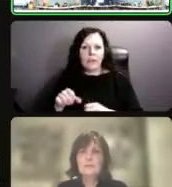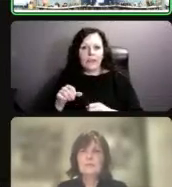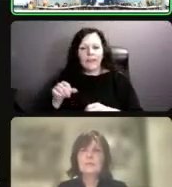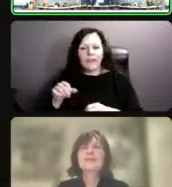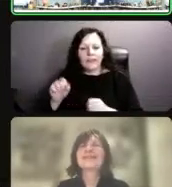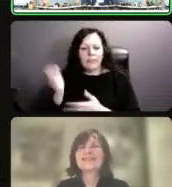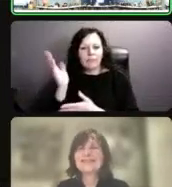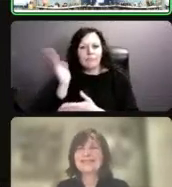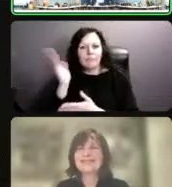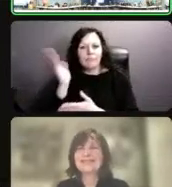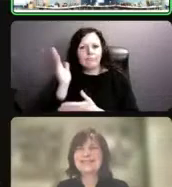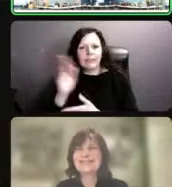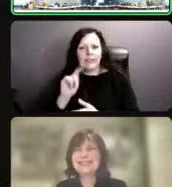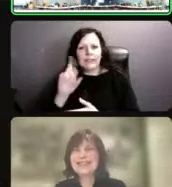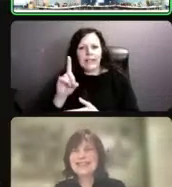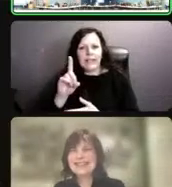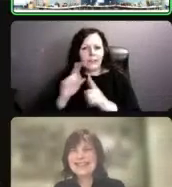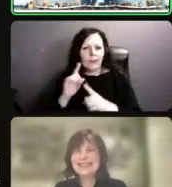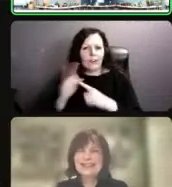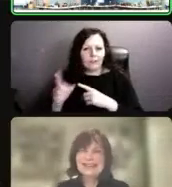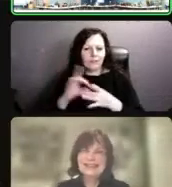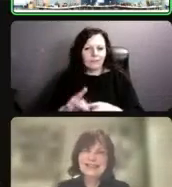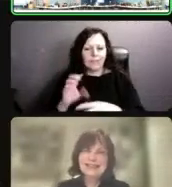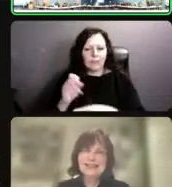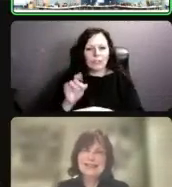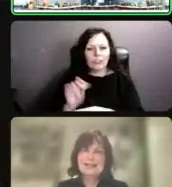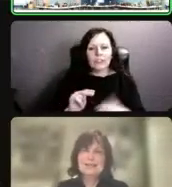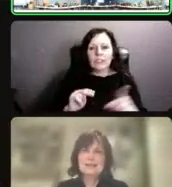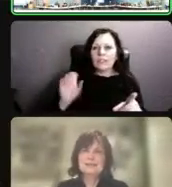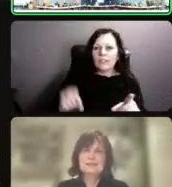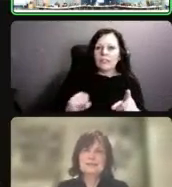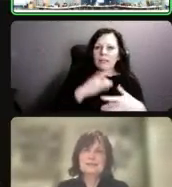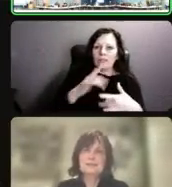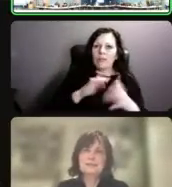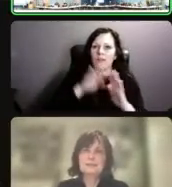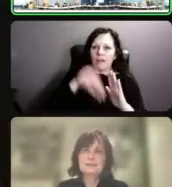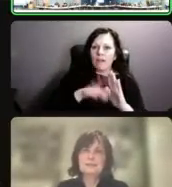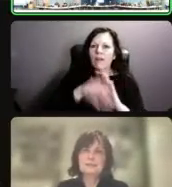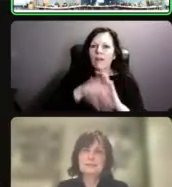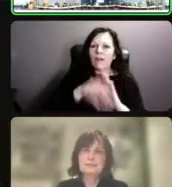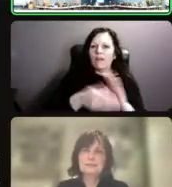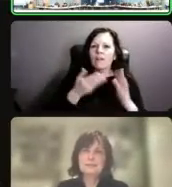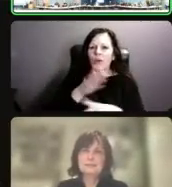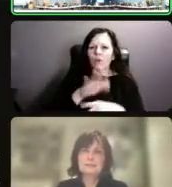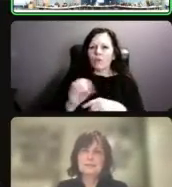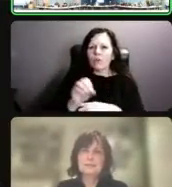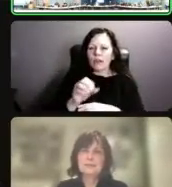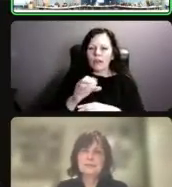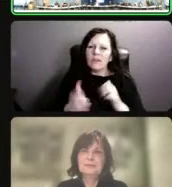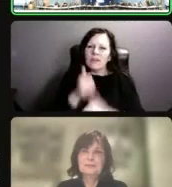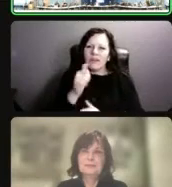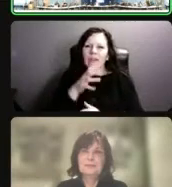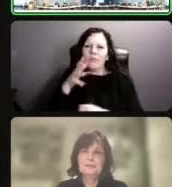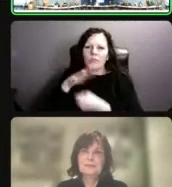IN THE CURRENT YAR FOR SALE.